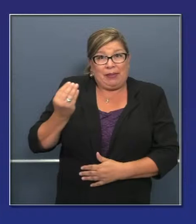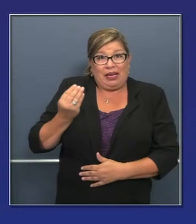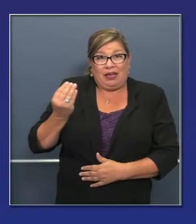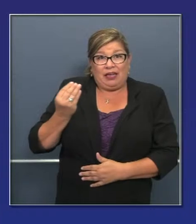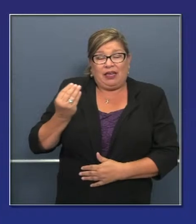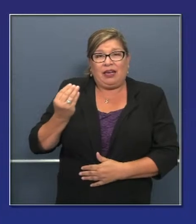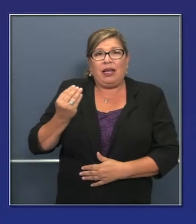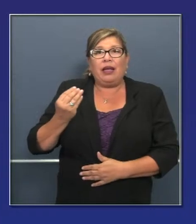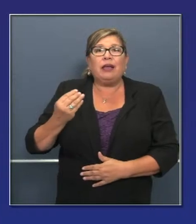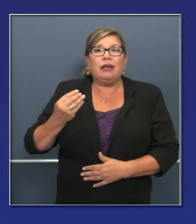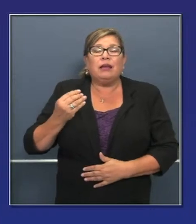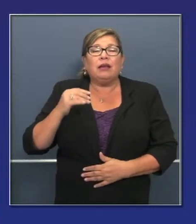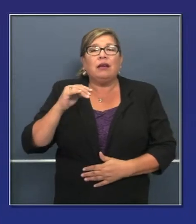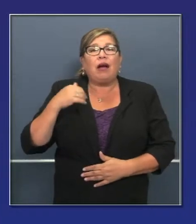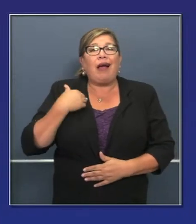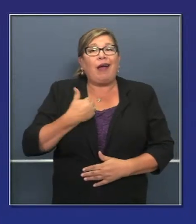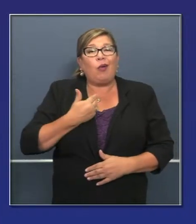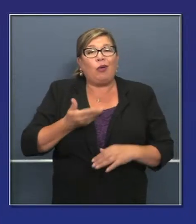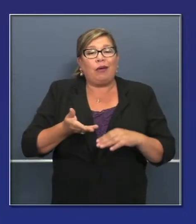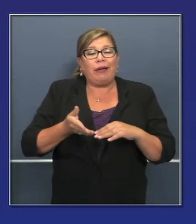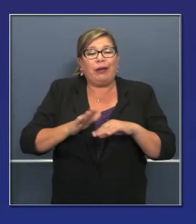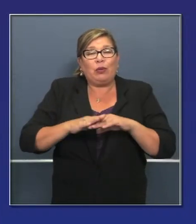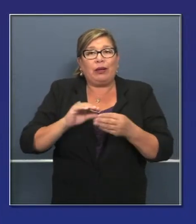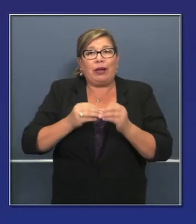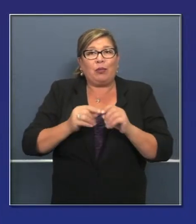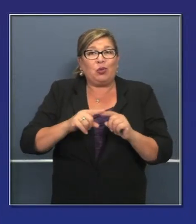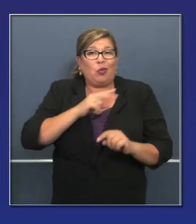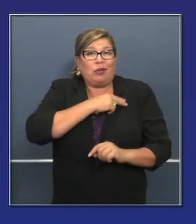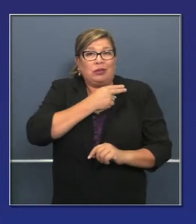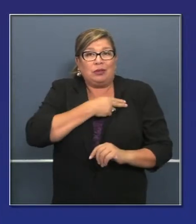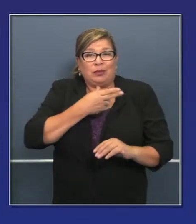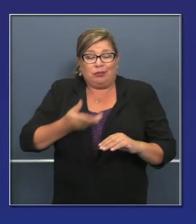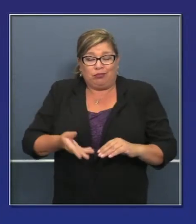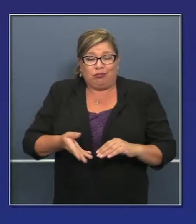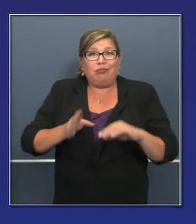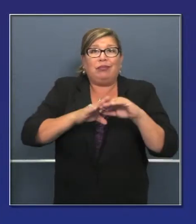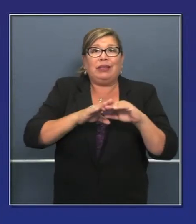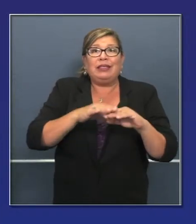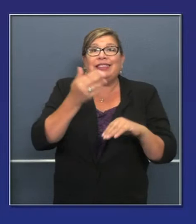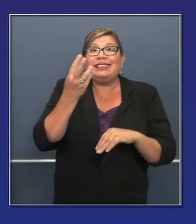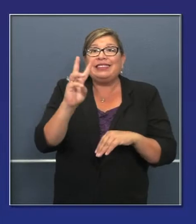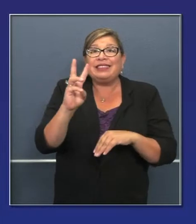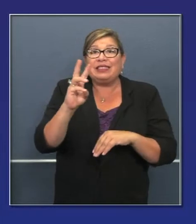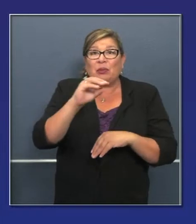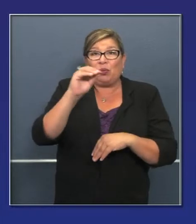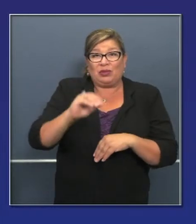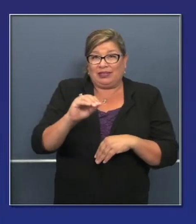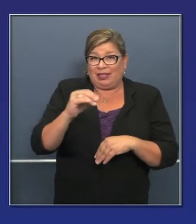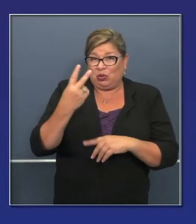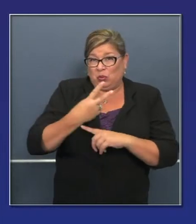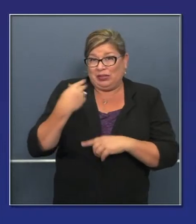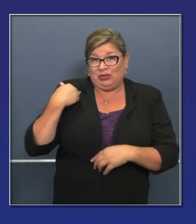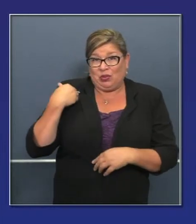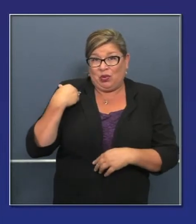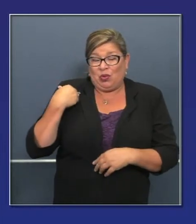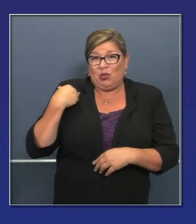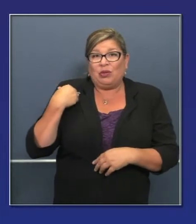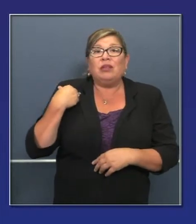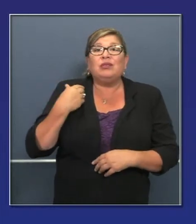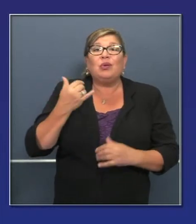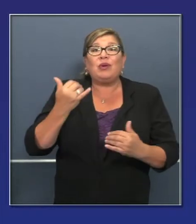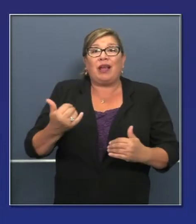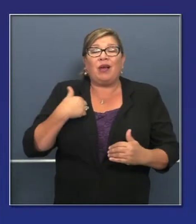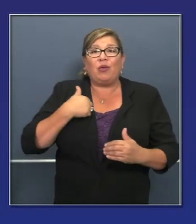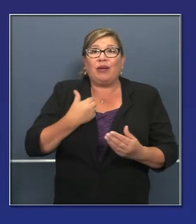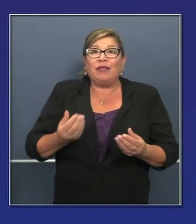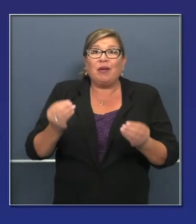14 day increase in hospitalizations was at 16 percent so we have experienced an increase over